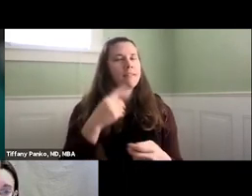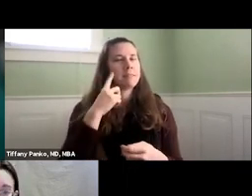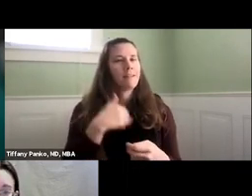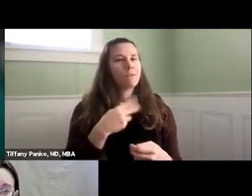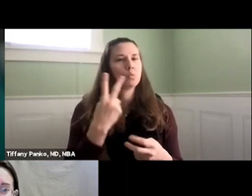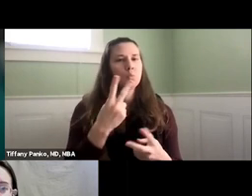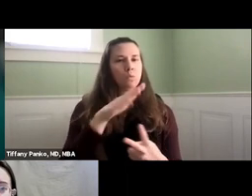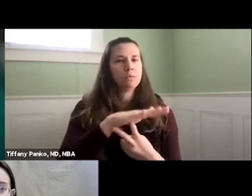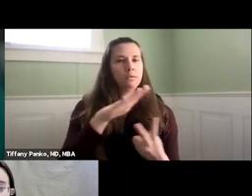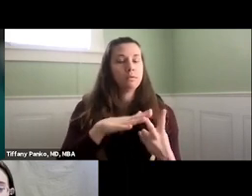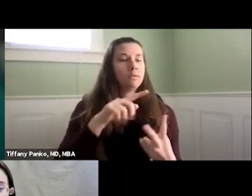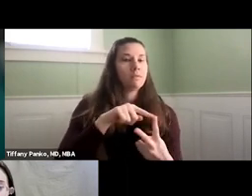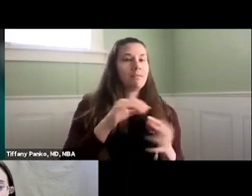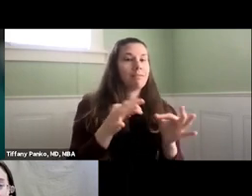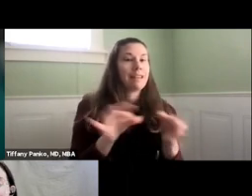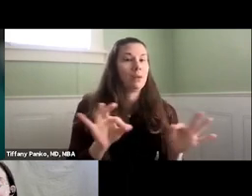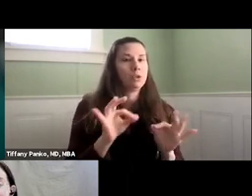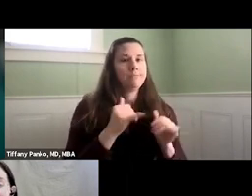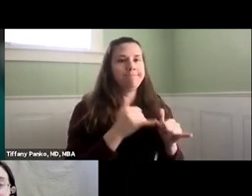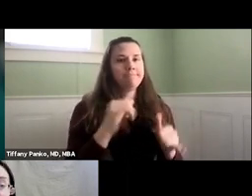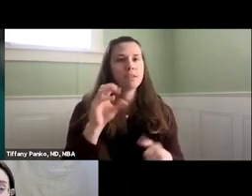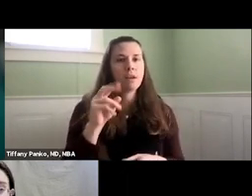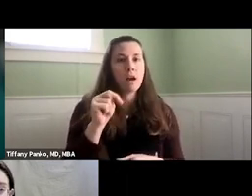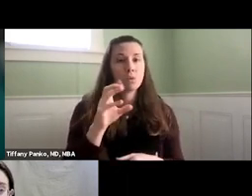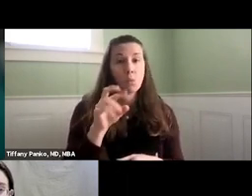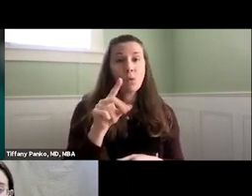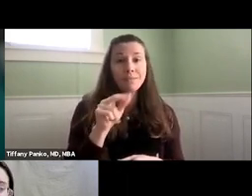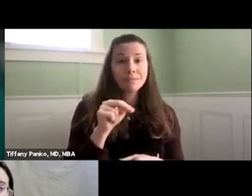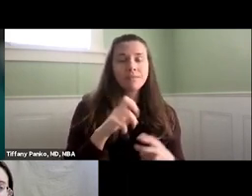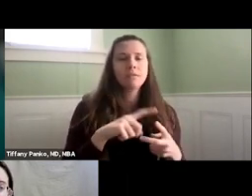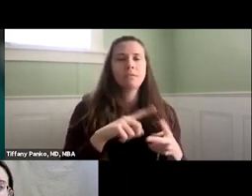identity between providers and patients and I fully agree with that. I think there are